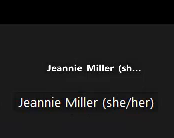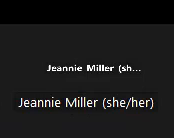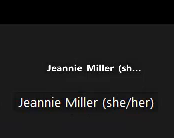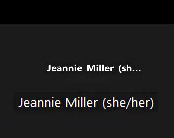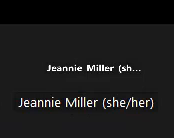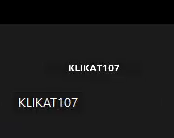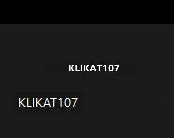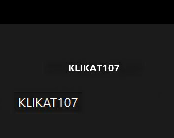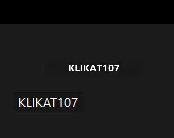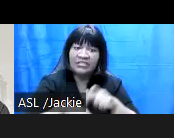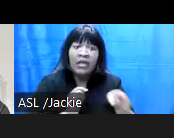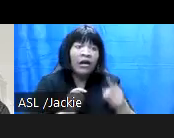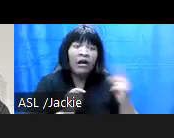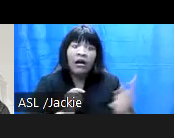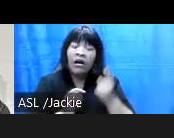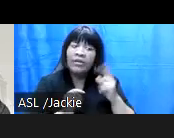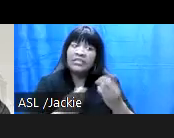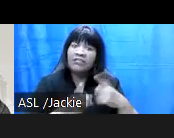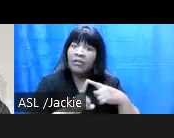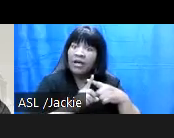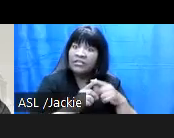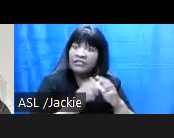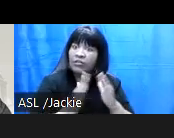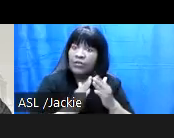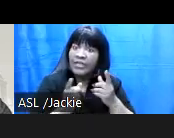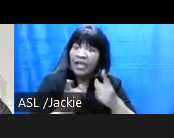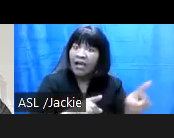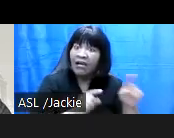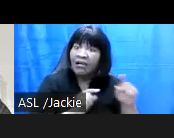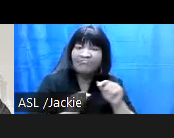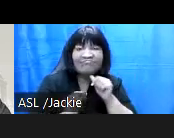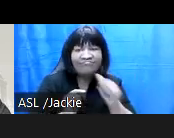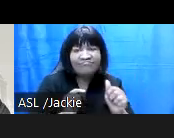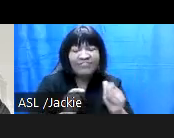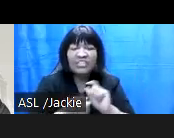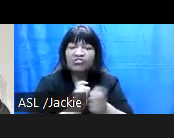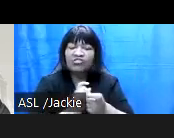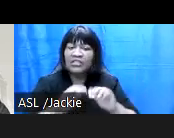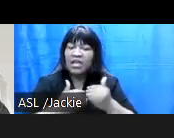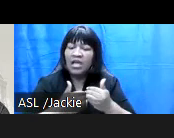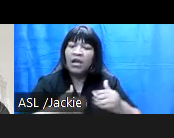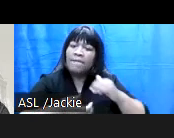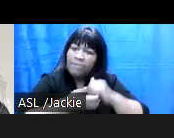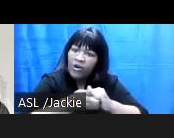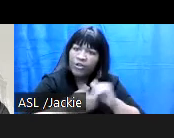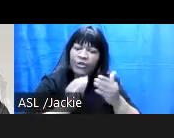This has not always fostered positive community outcomes. To change this, we must partner with community members and decision making.